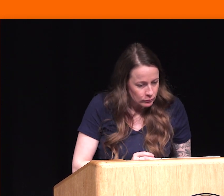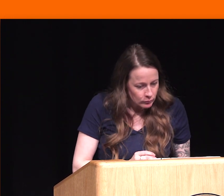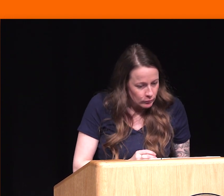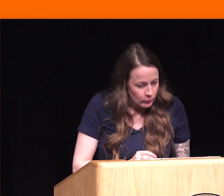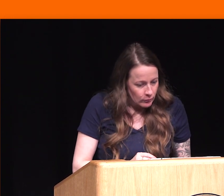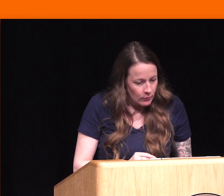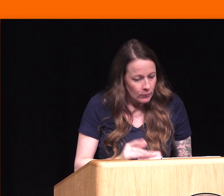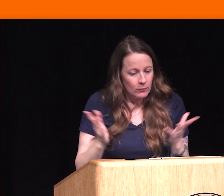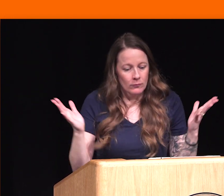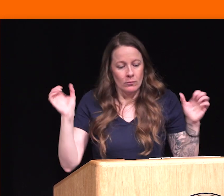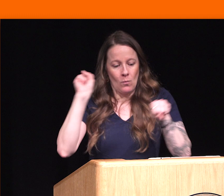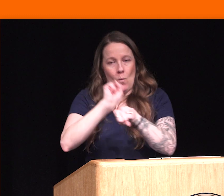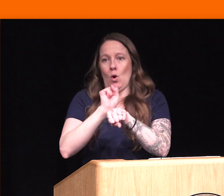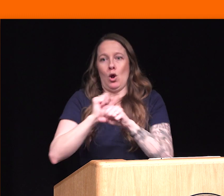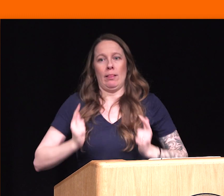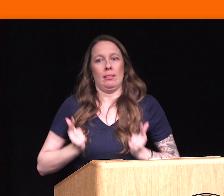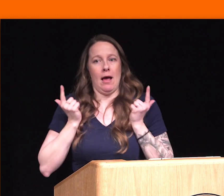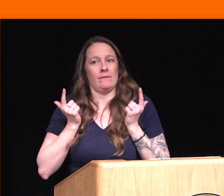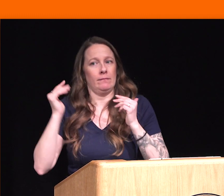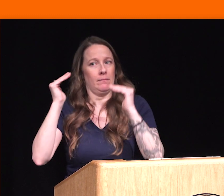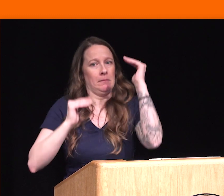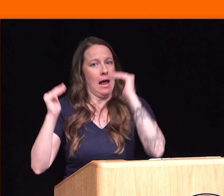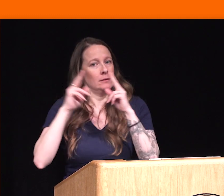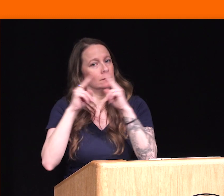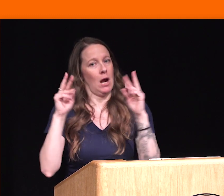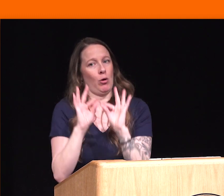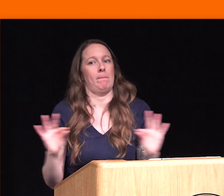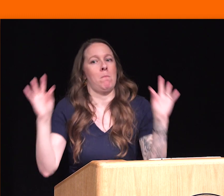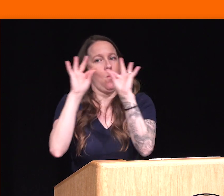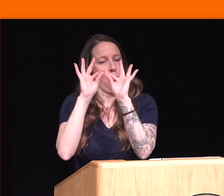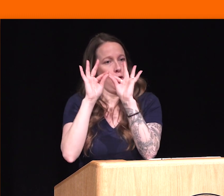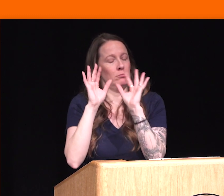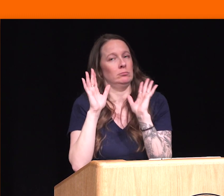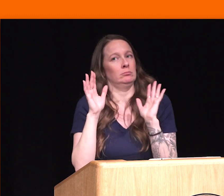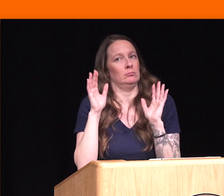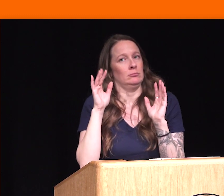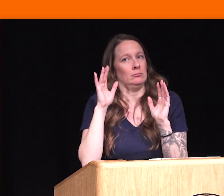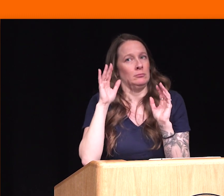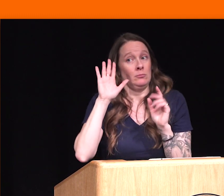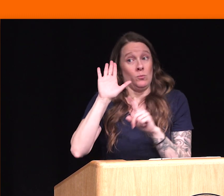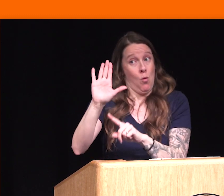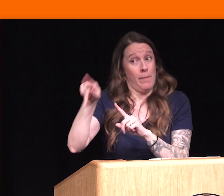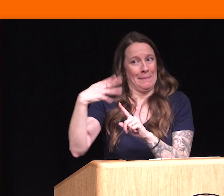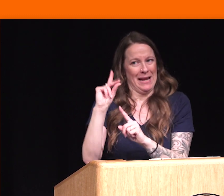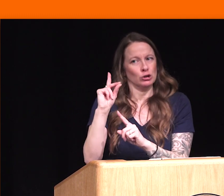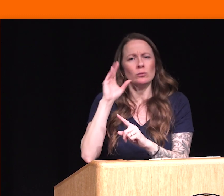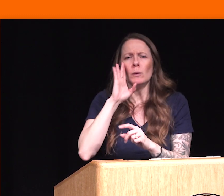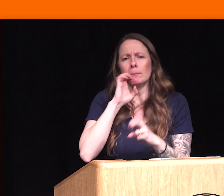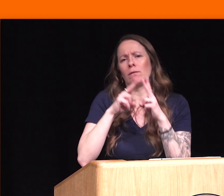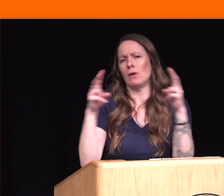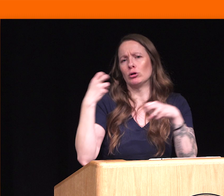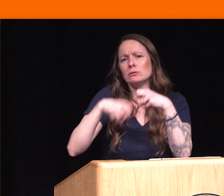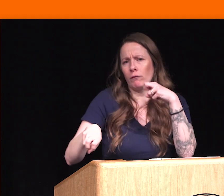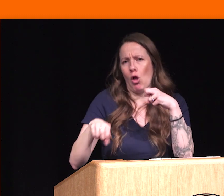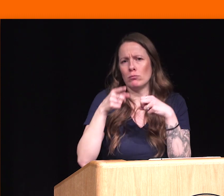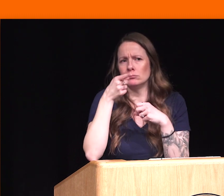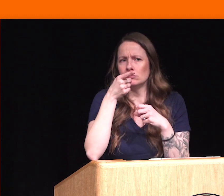and where your preferences for research lie. Work-life balance is also a critical thing to consider.